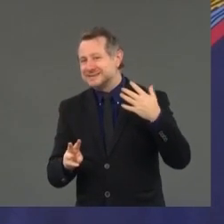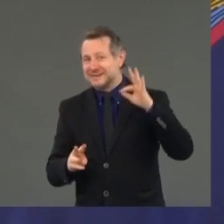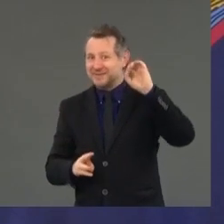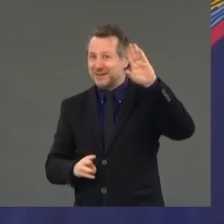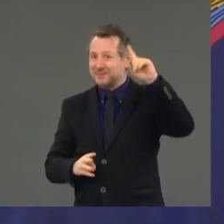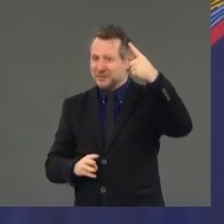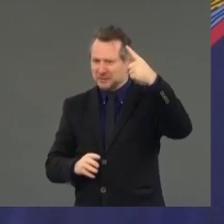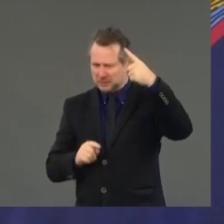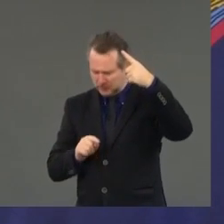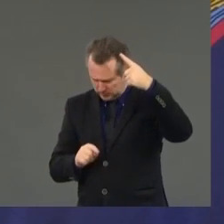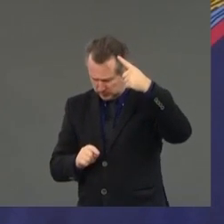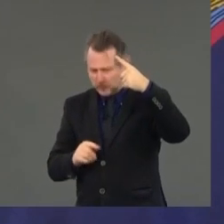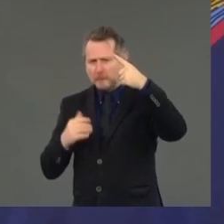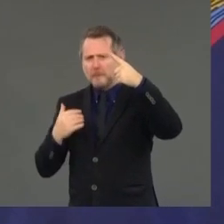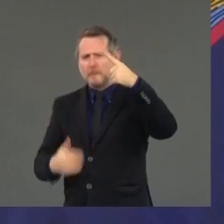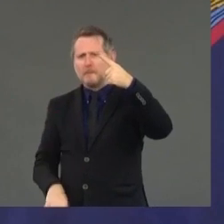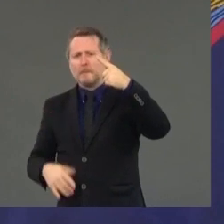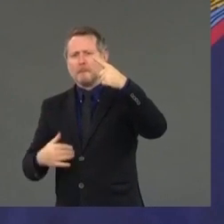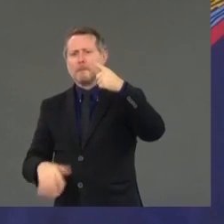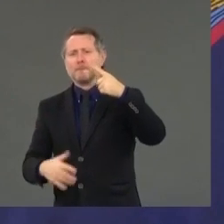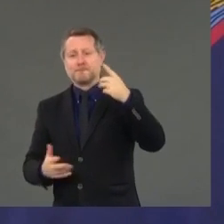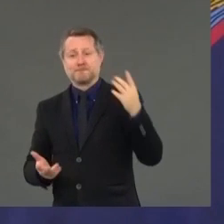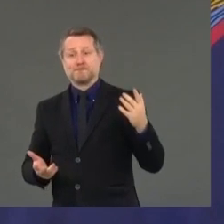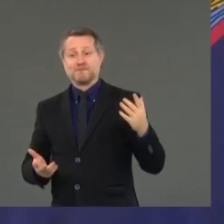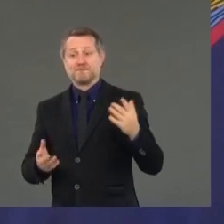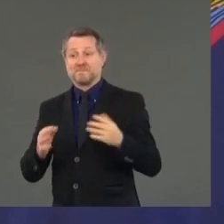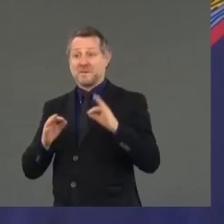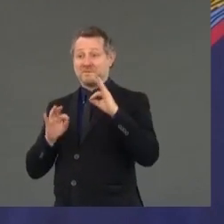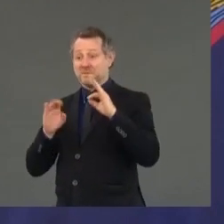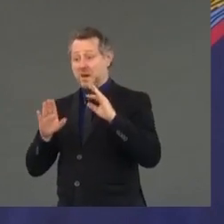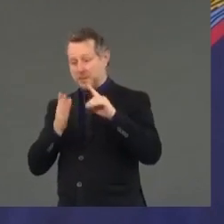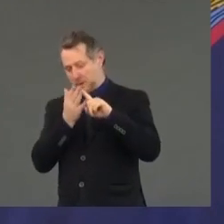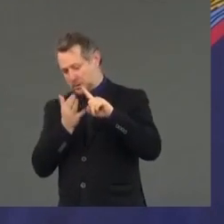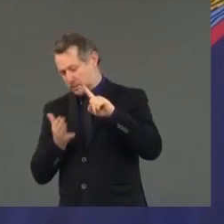MARCH 16th.